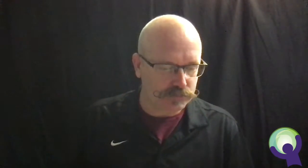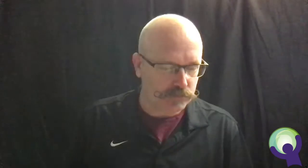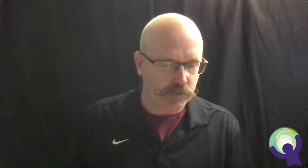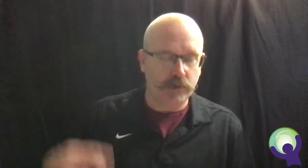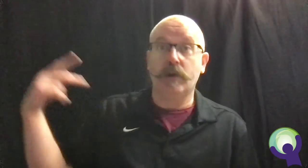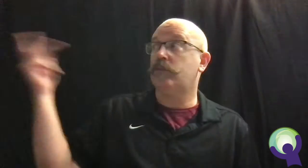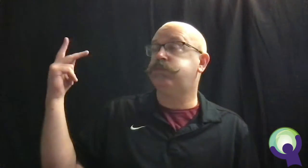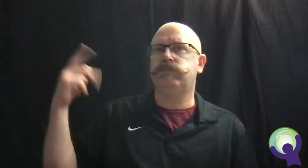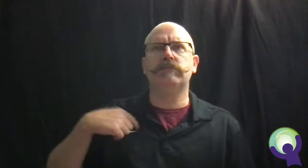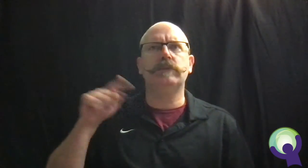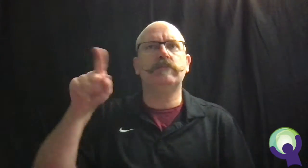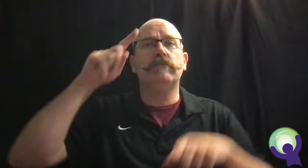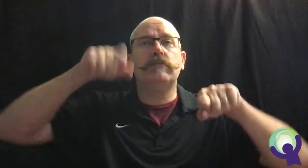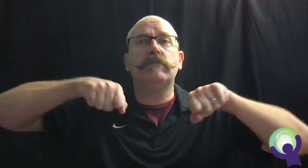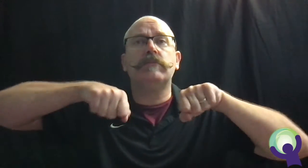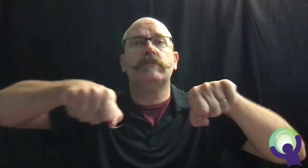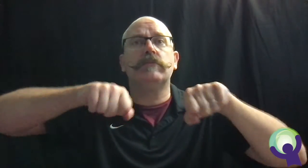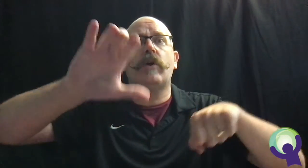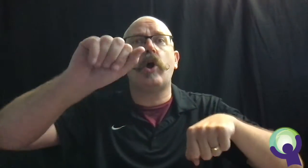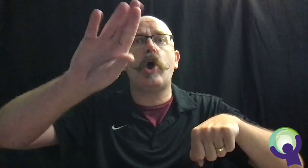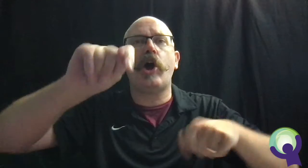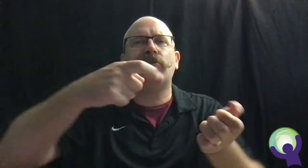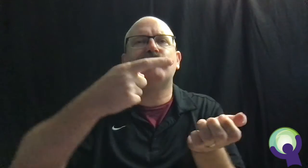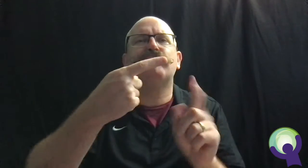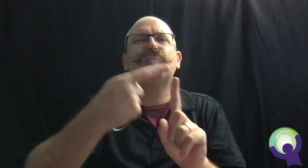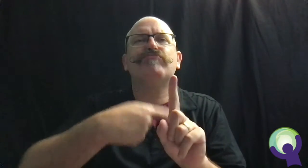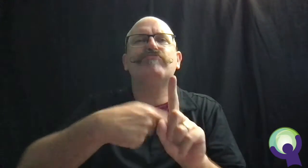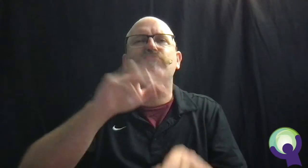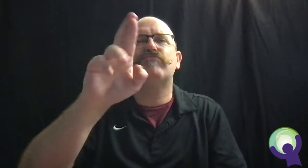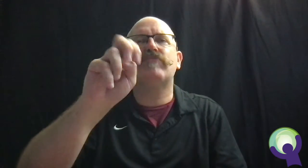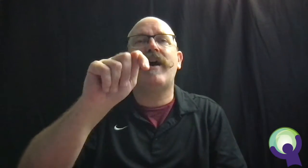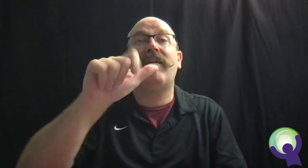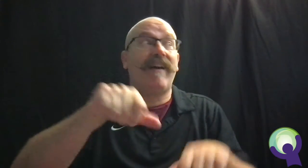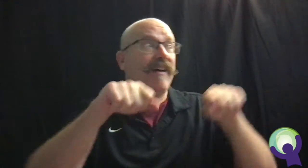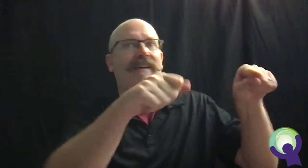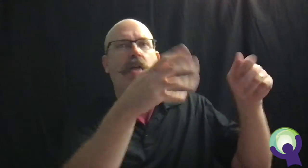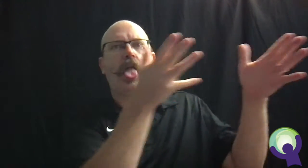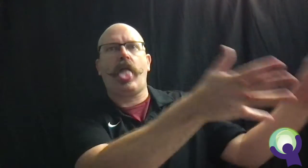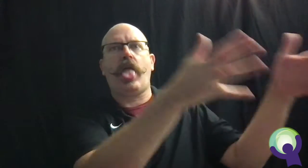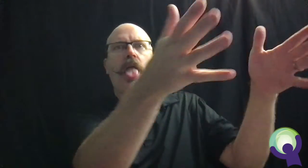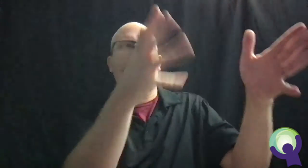He and I collect rented luggage carts that people have left outside